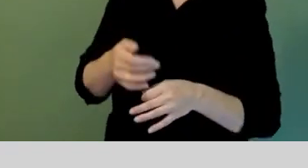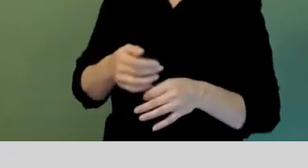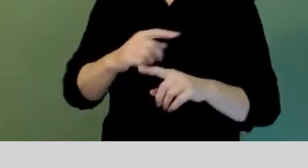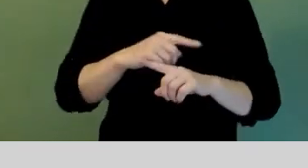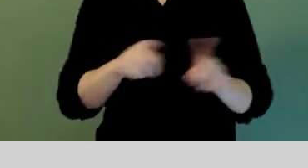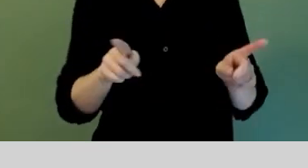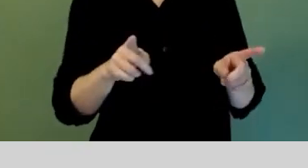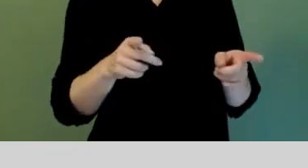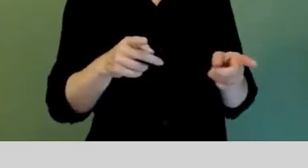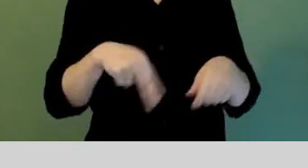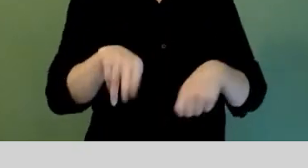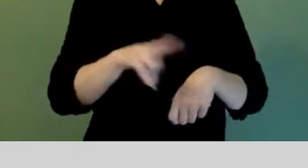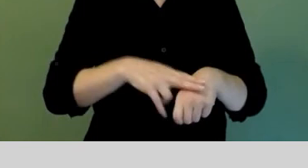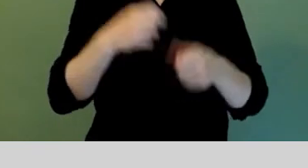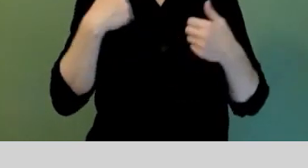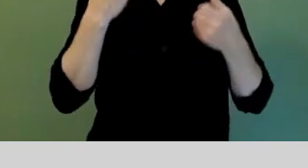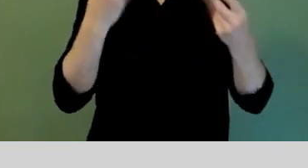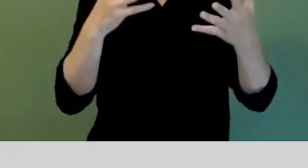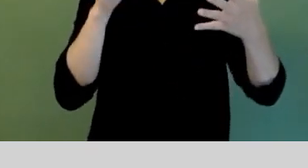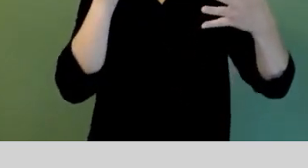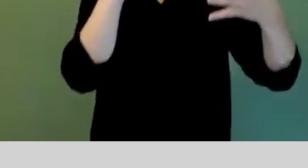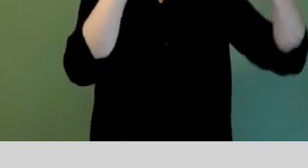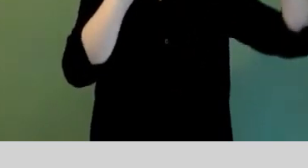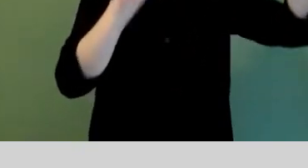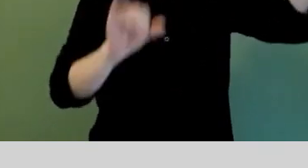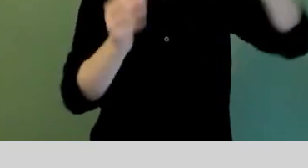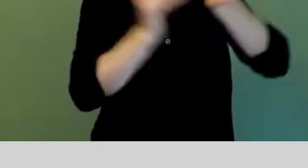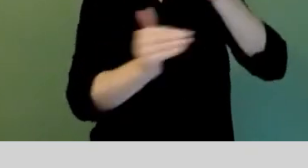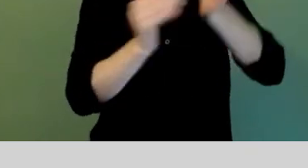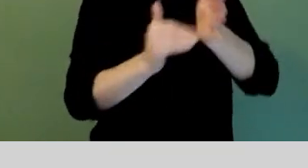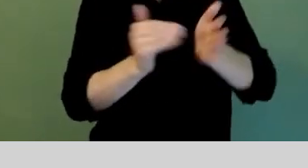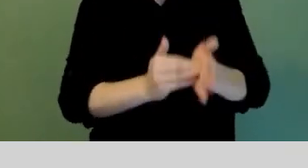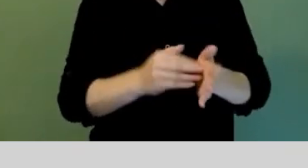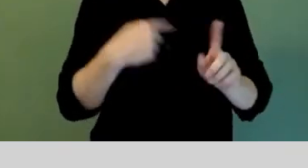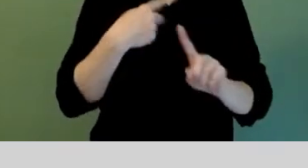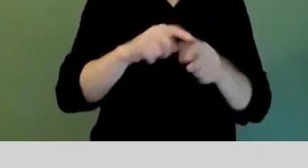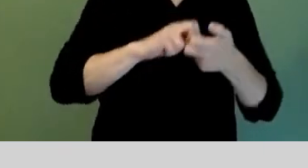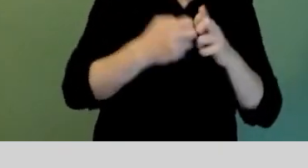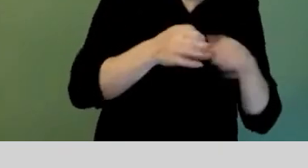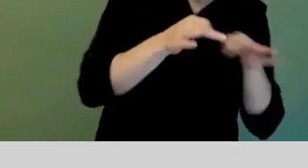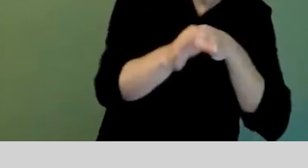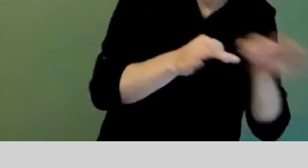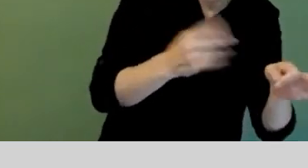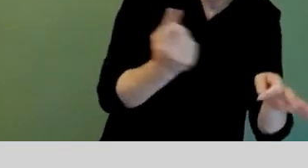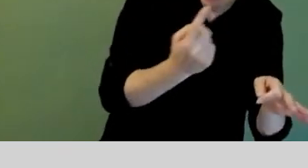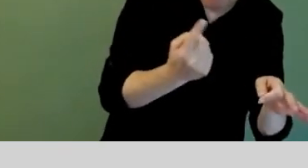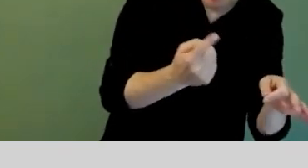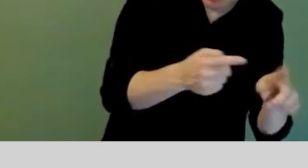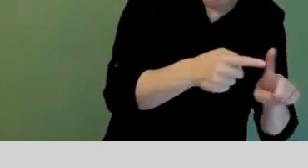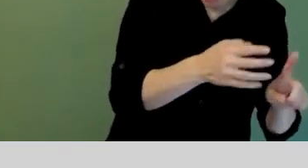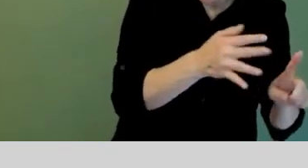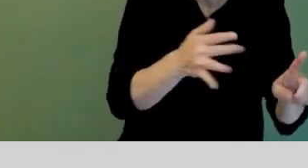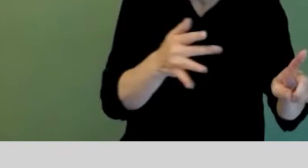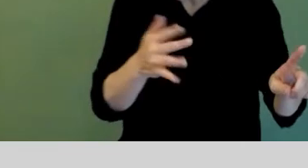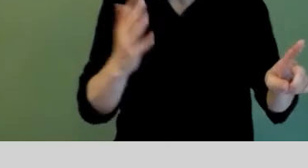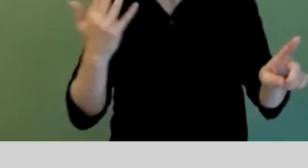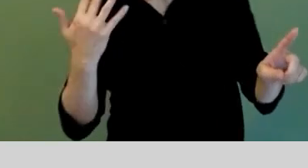and there's this side problem of defining a thing but not showing how it's gonna be consumed until much later. And indeed the first things you define here